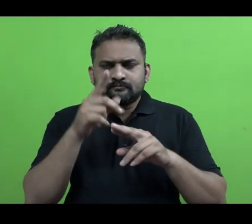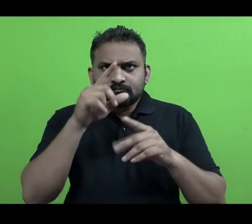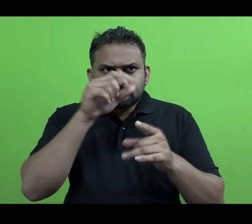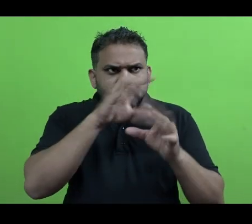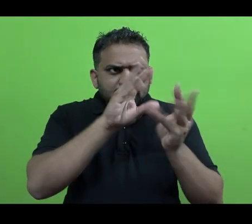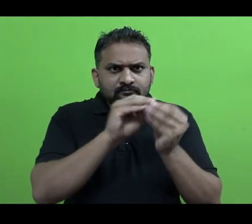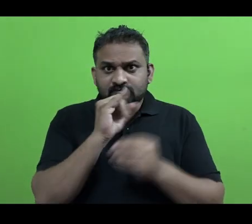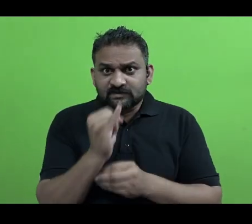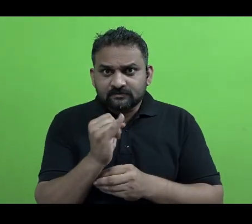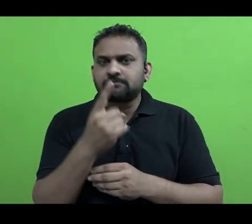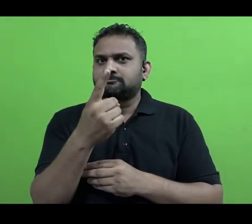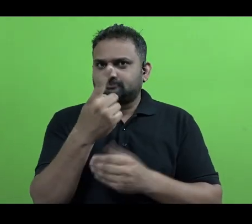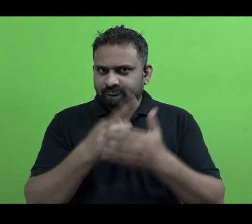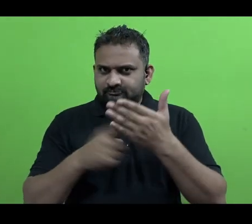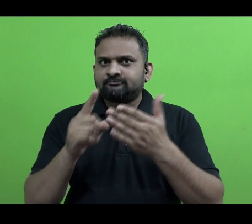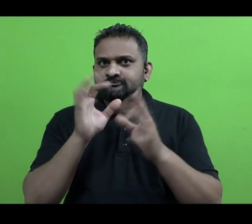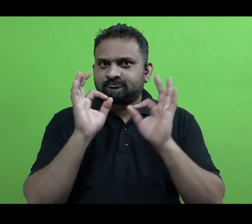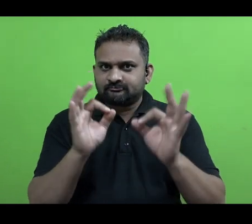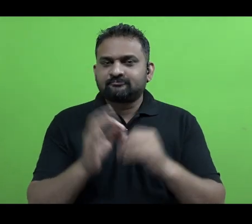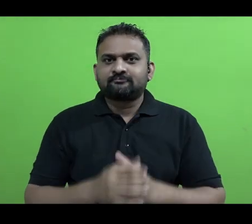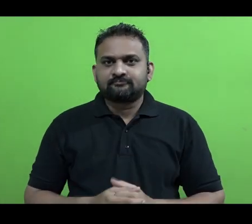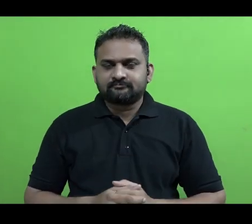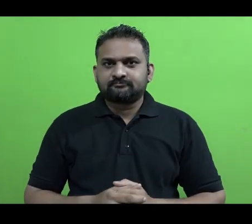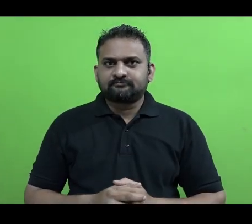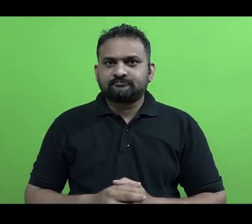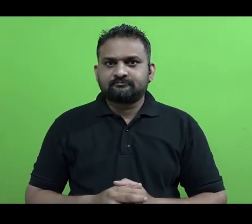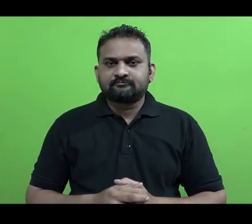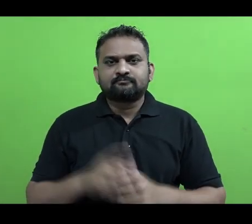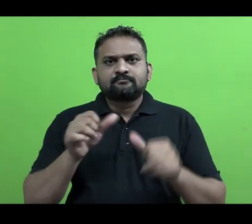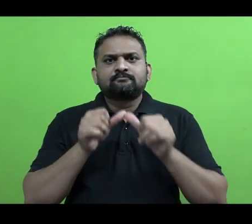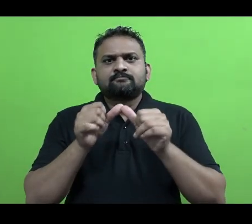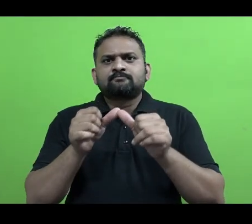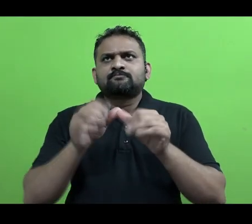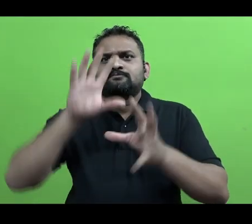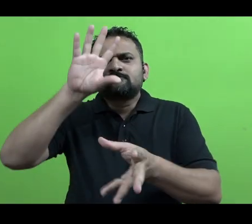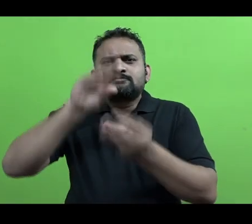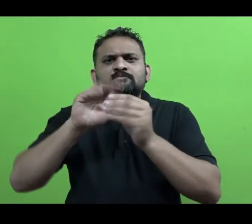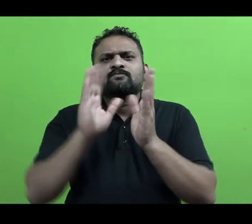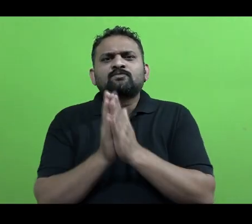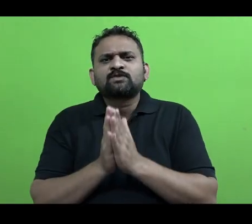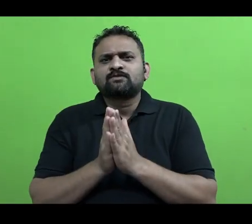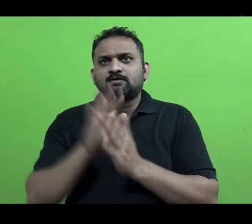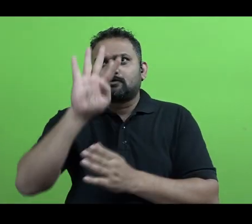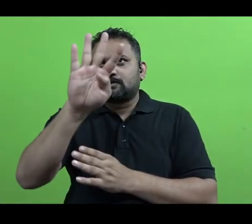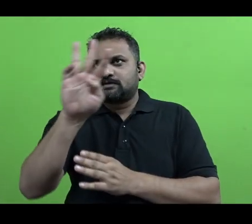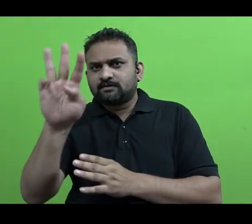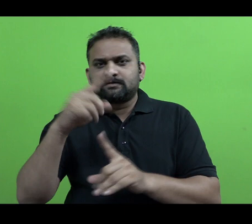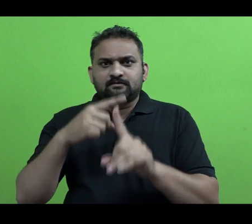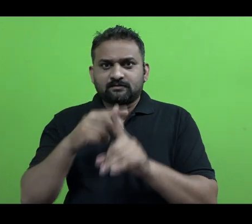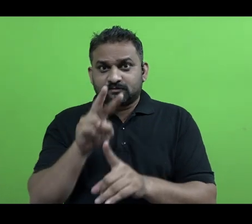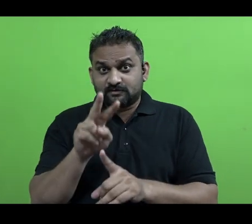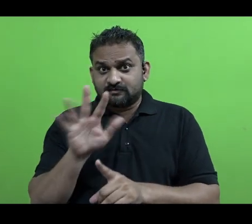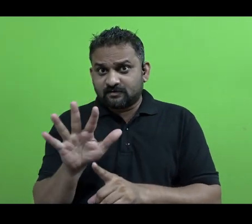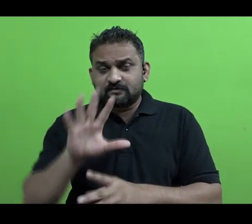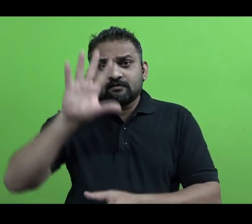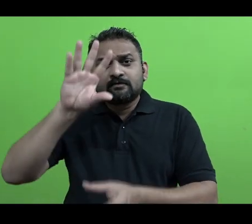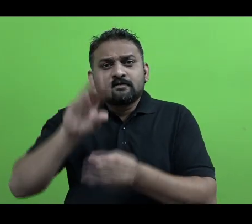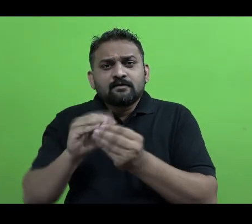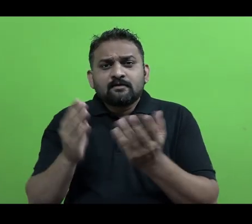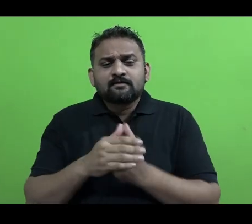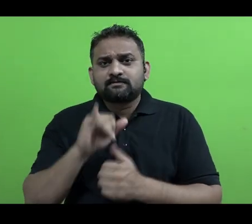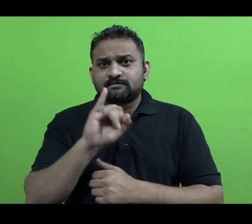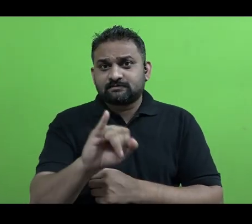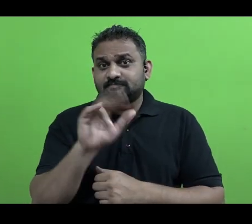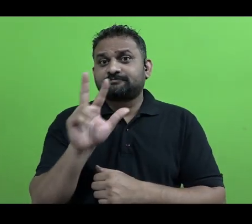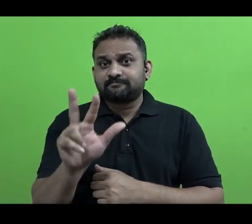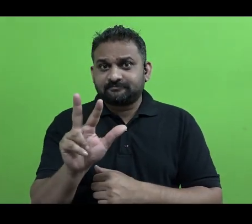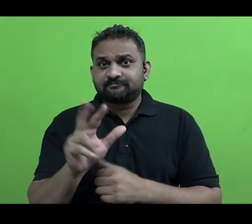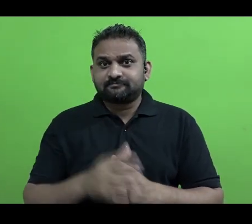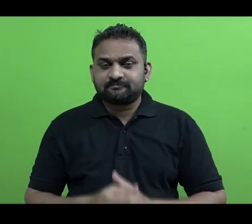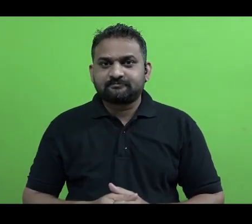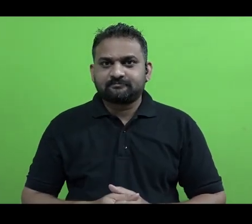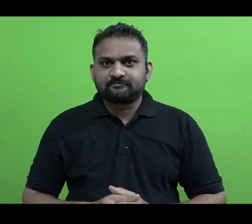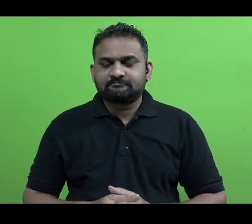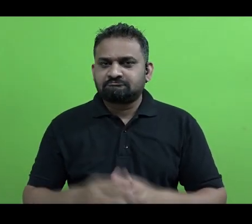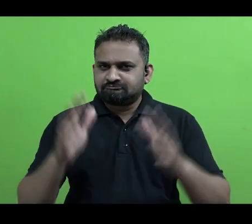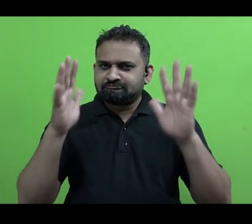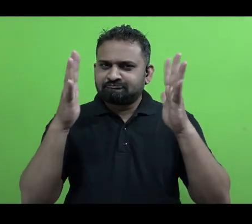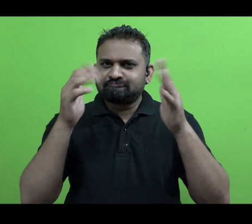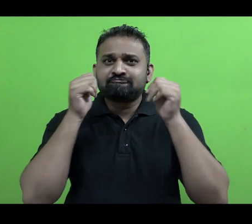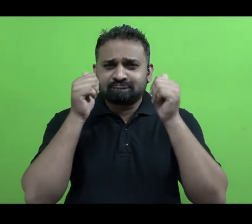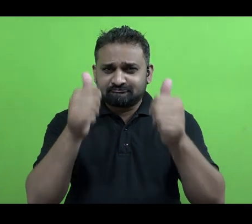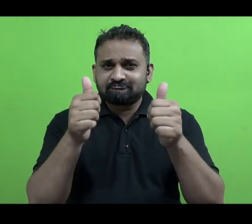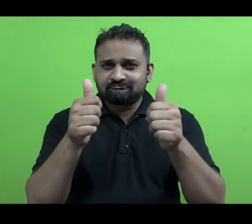If your answer is 6, you've got it right! So the answer to the sum 43 plus 25 equals 68. Well done!